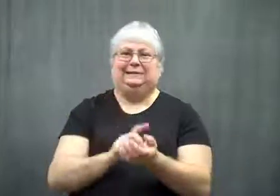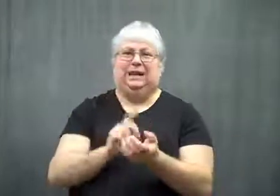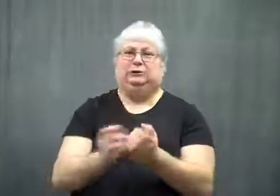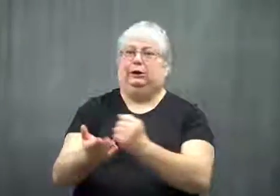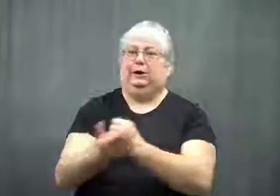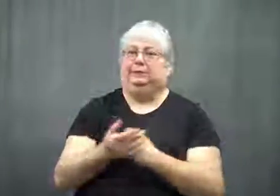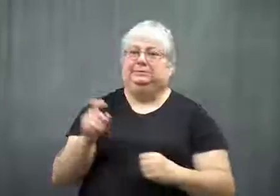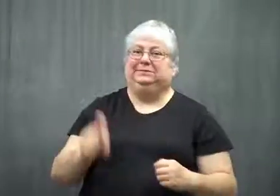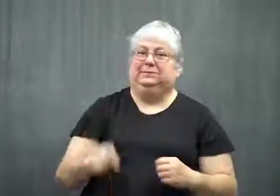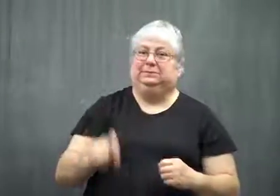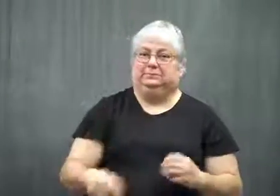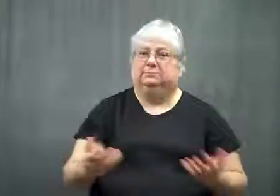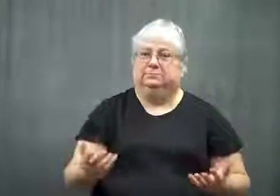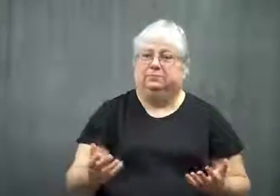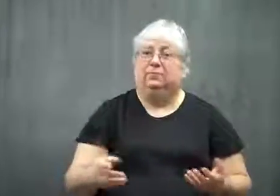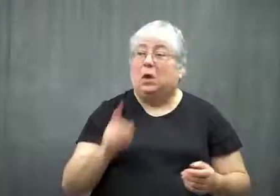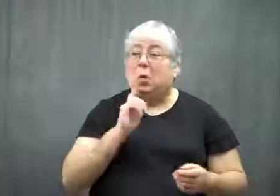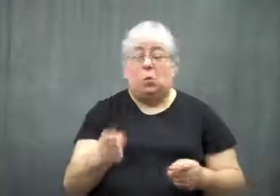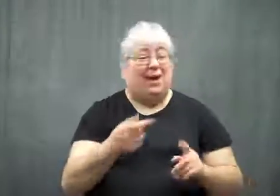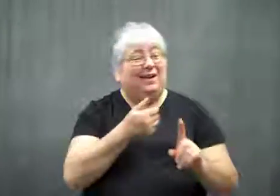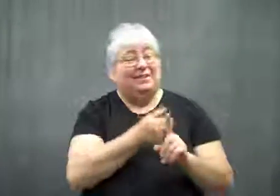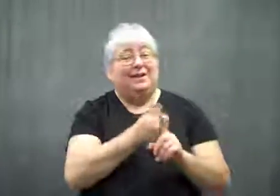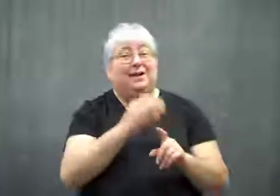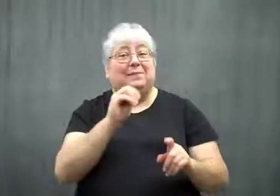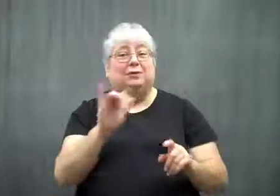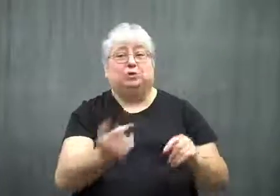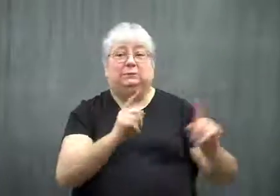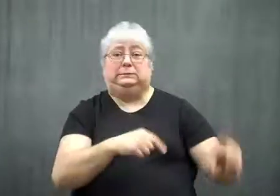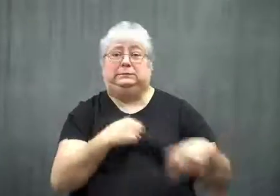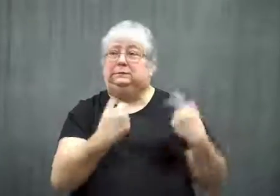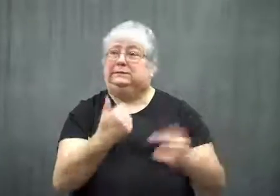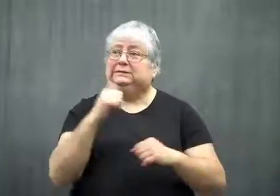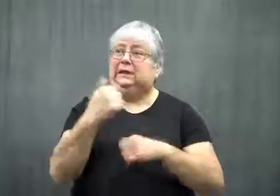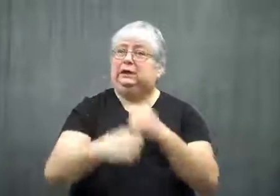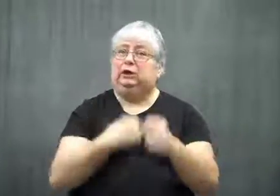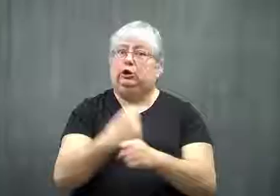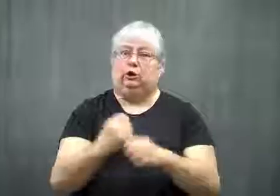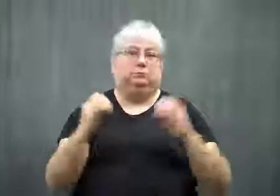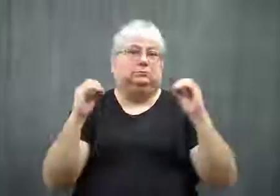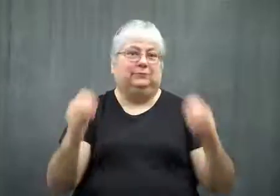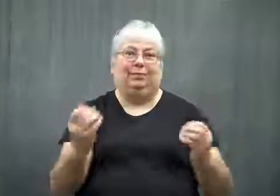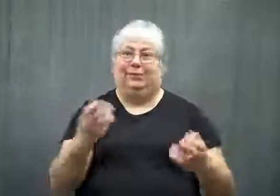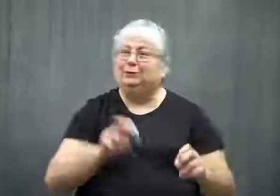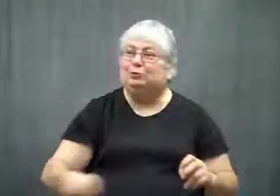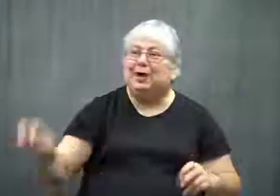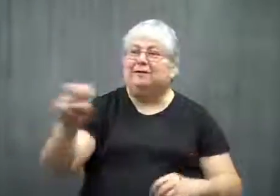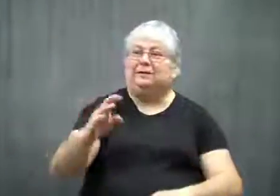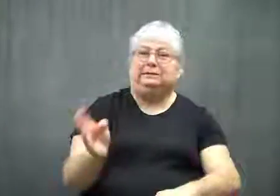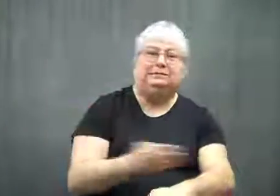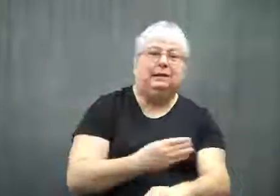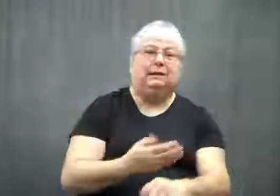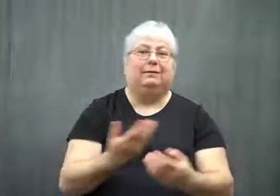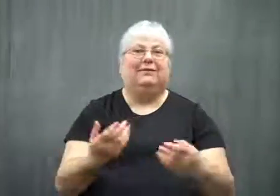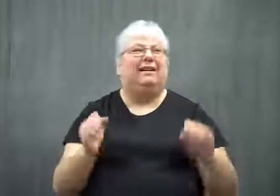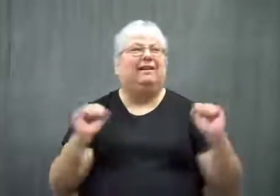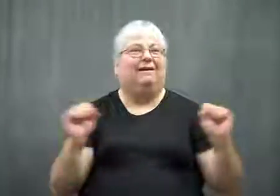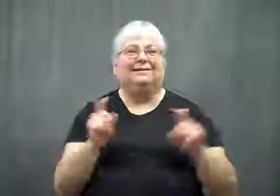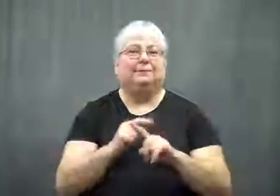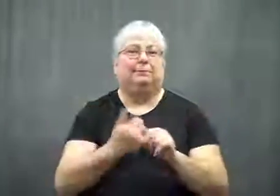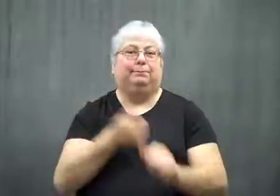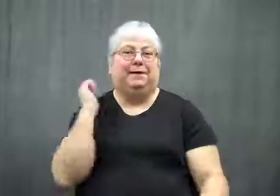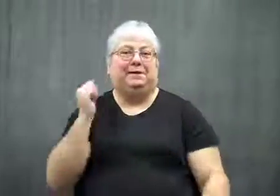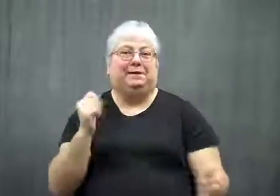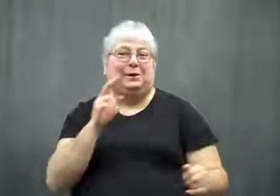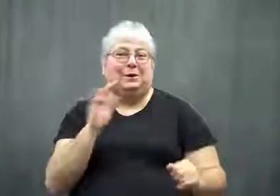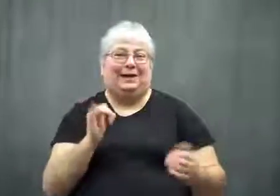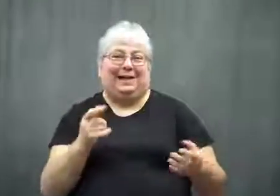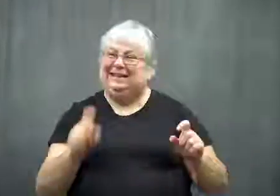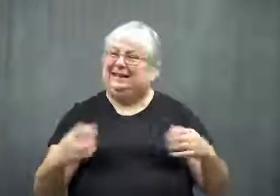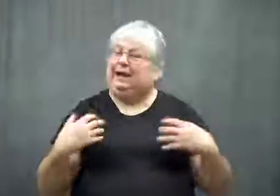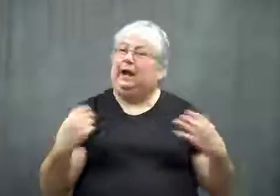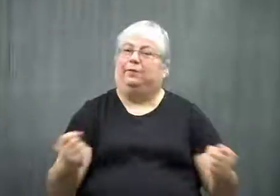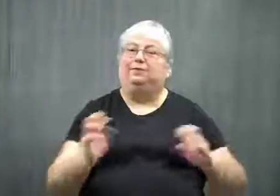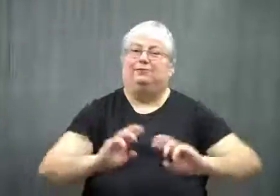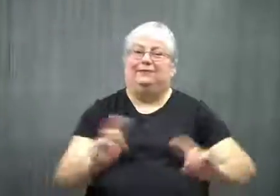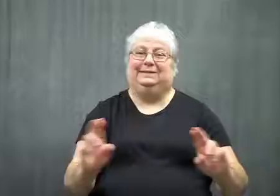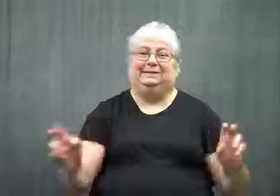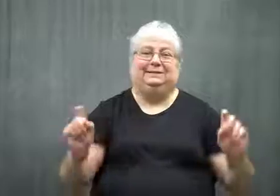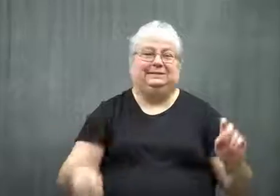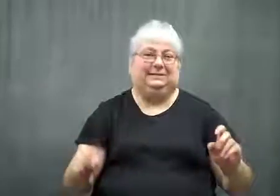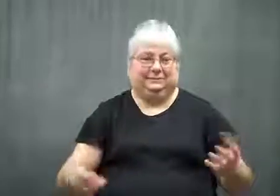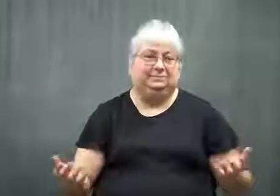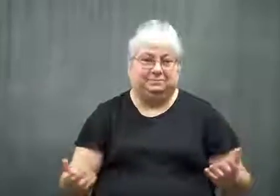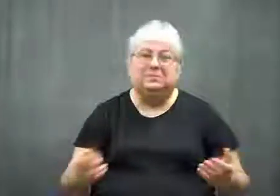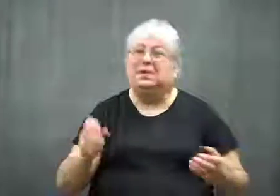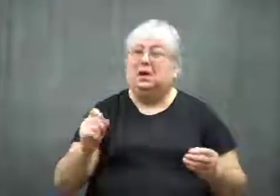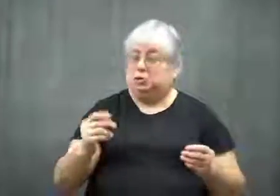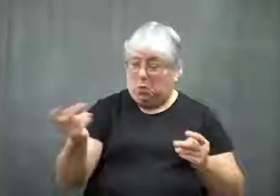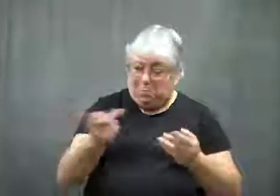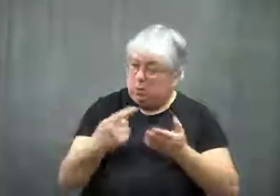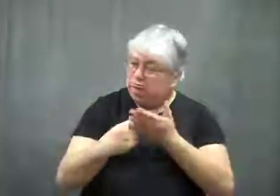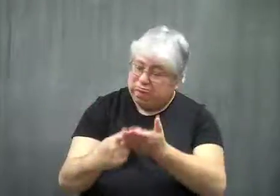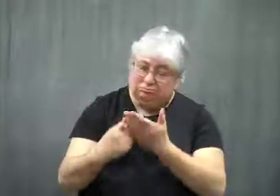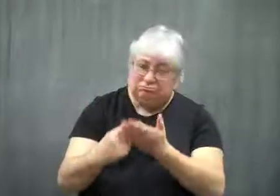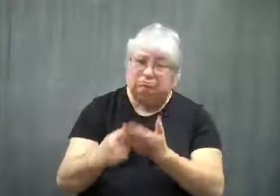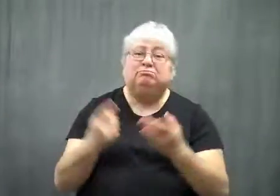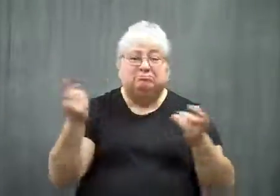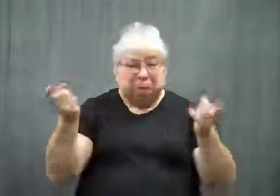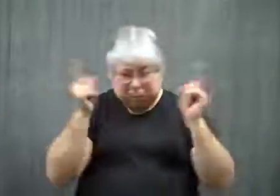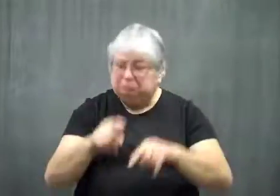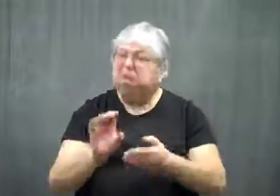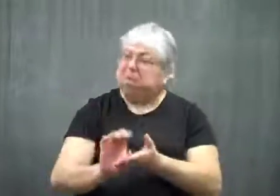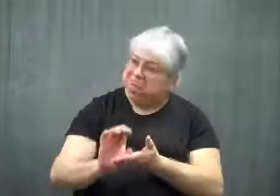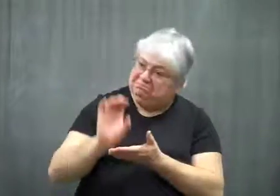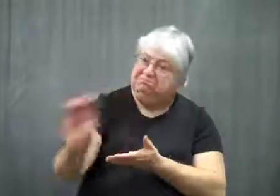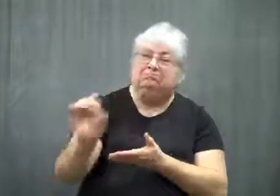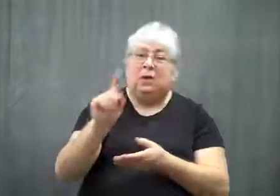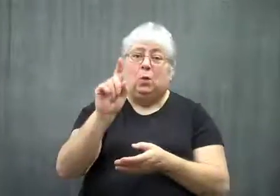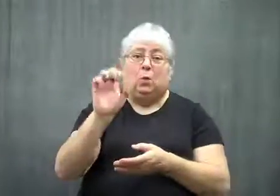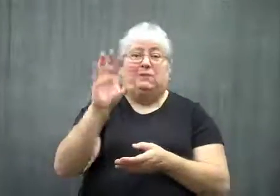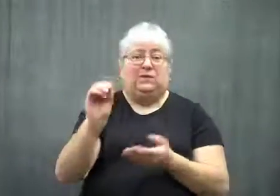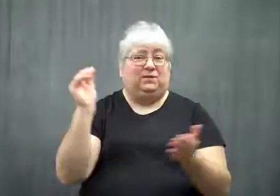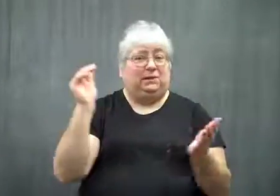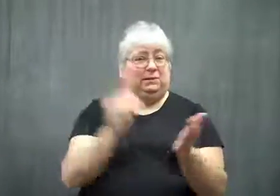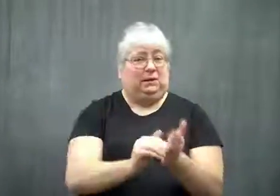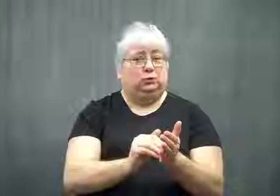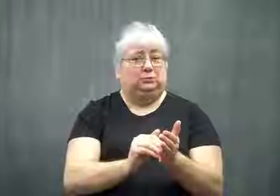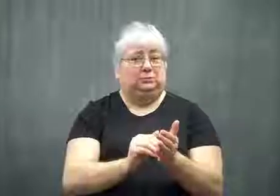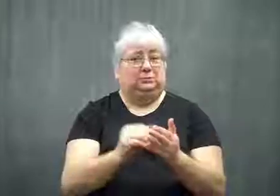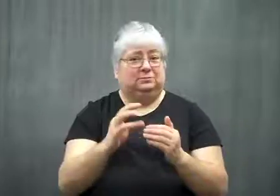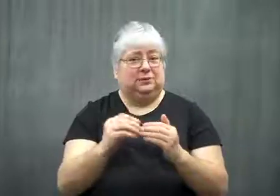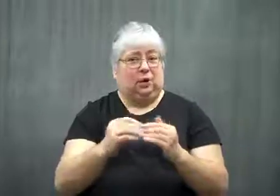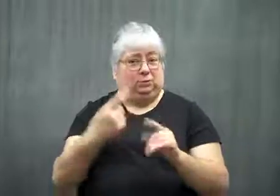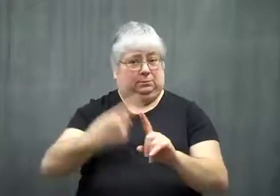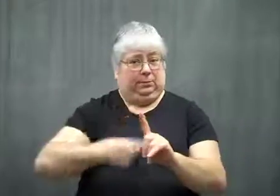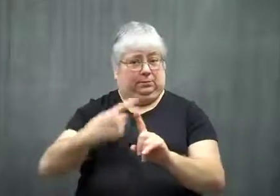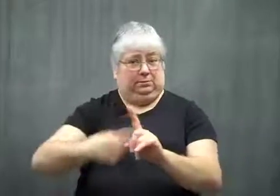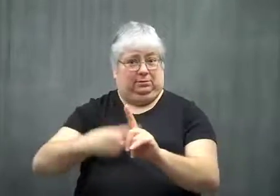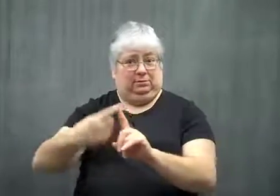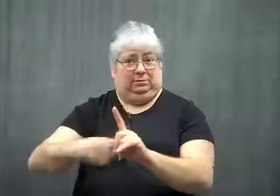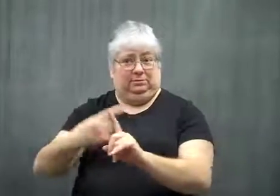He needed a doctor, as he hadn't toured or performed in 10 years, and needed to be healthy.